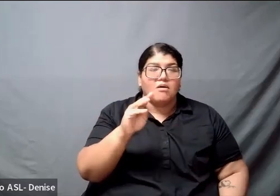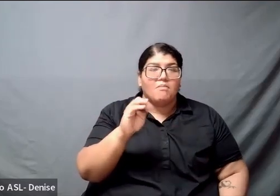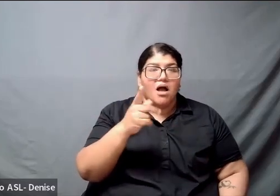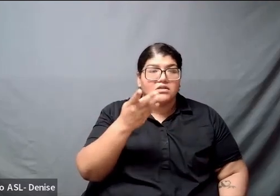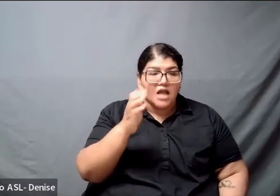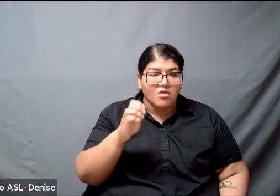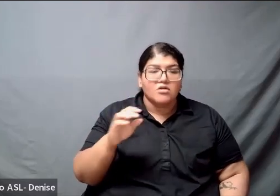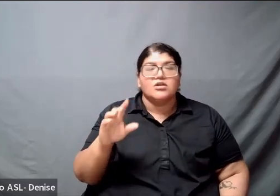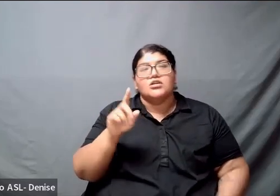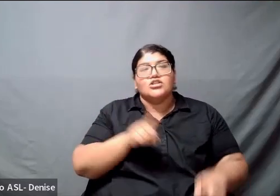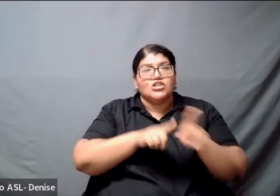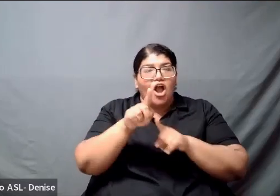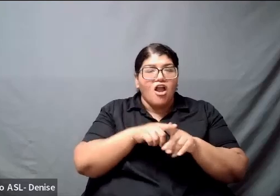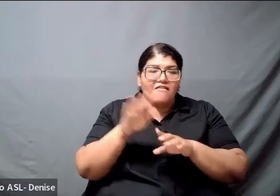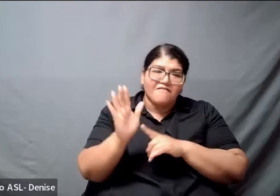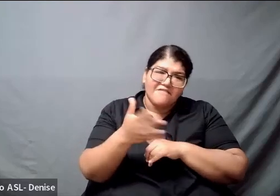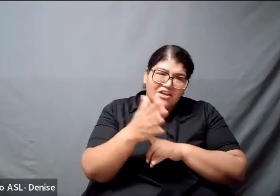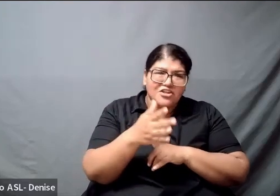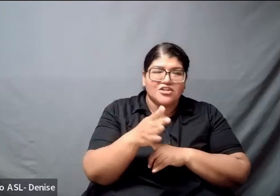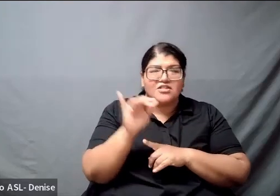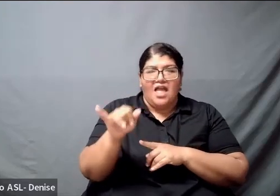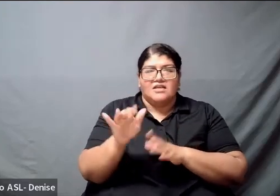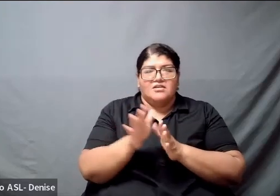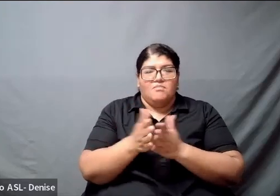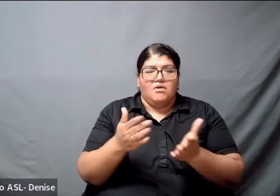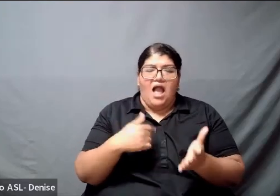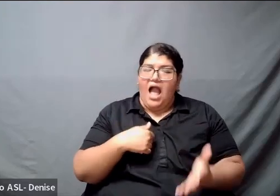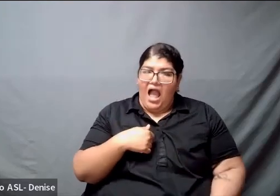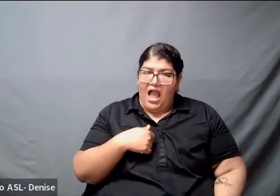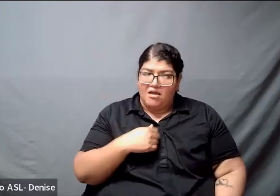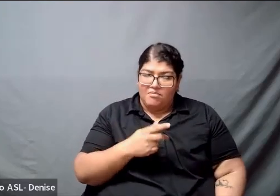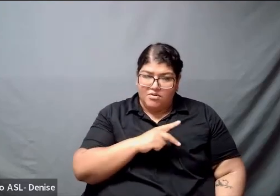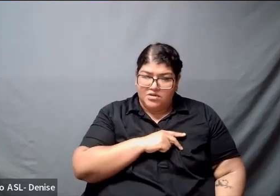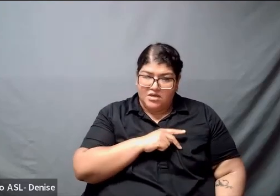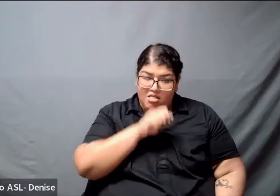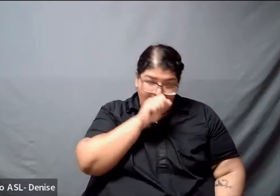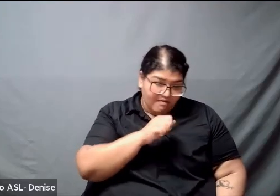which I have Starfish is a book that I don't personally love, but it's a fat character.